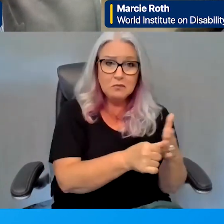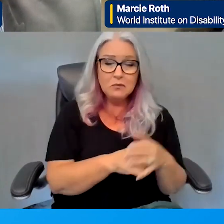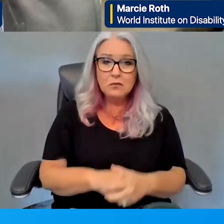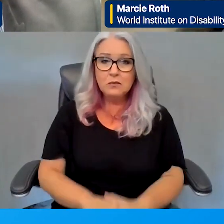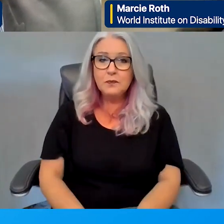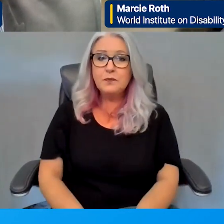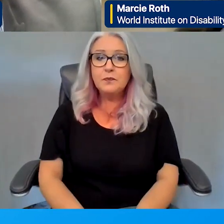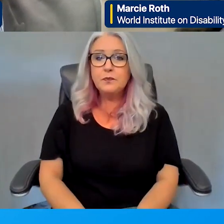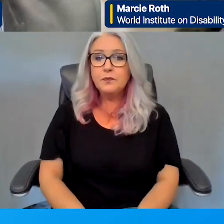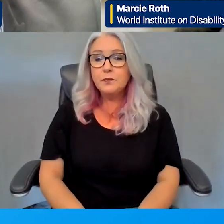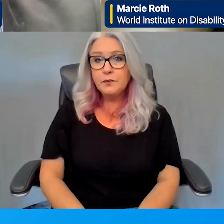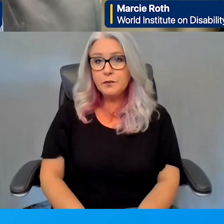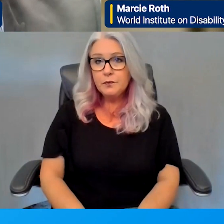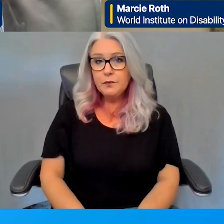And, you know, here we are three